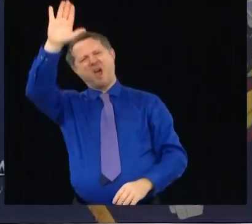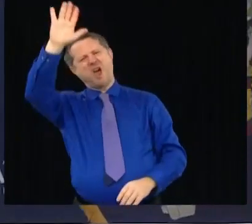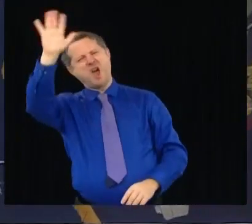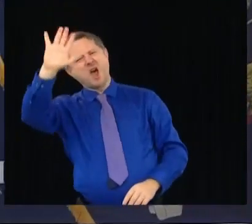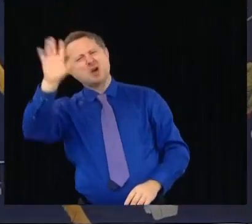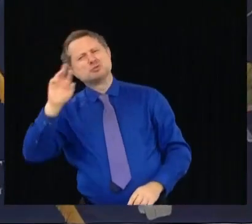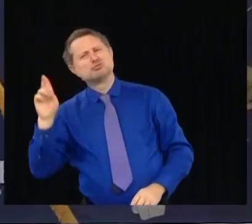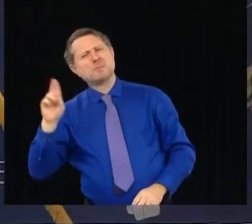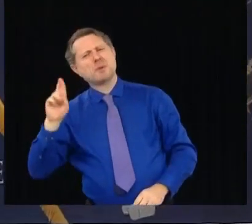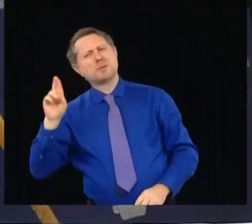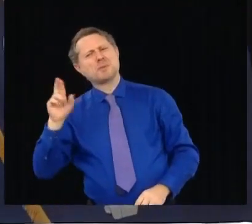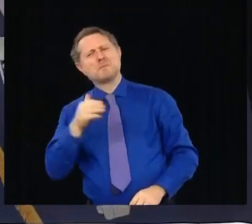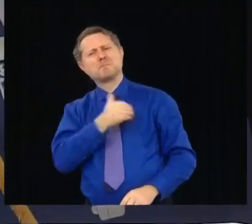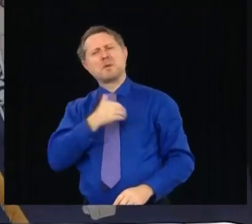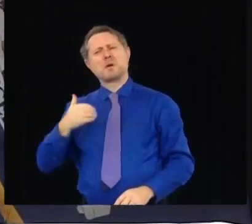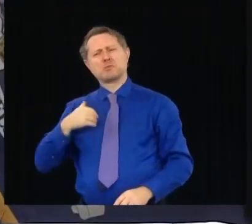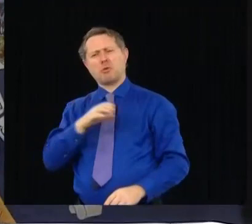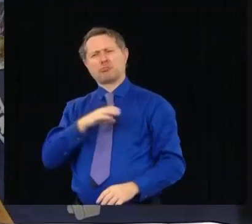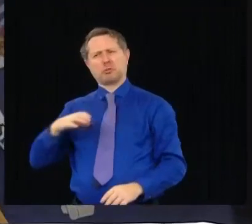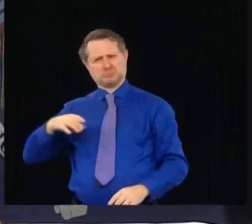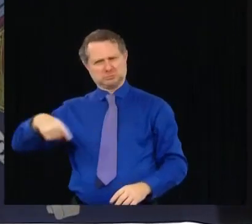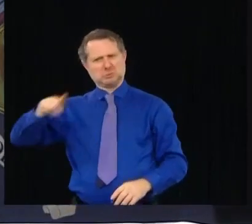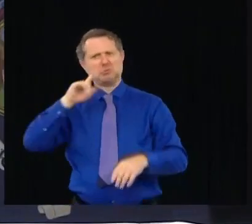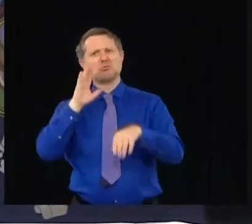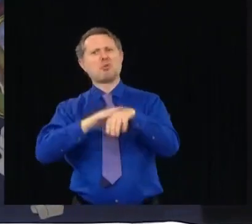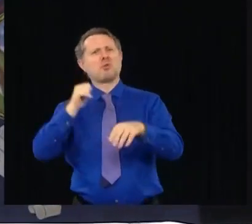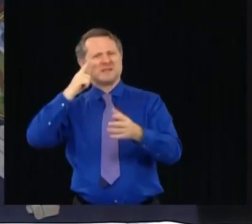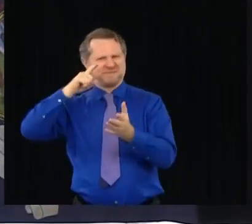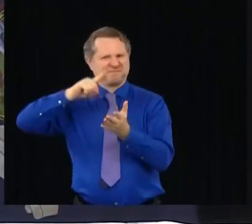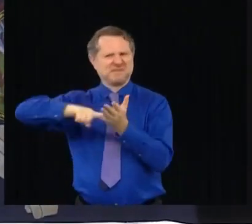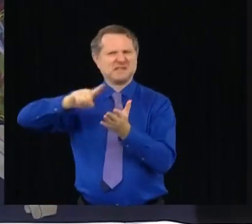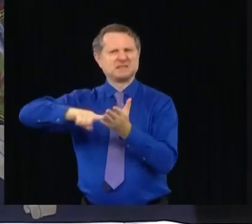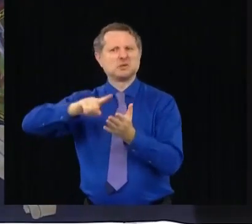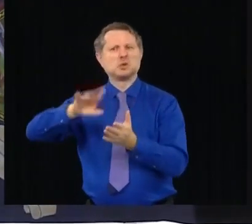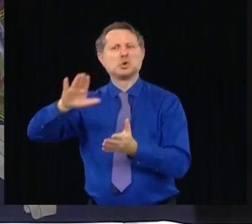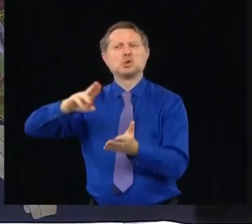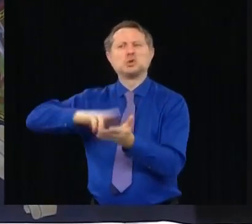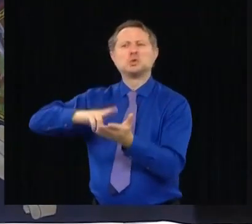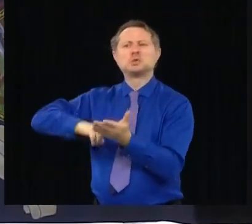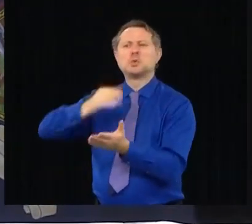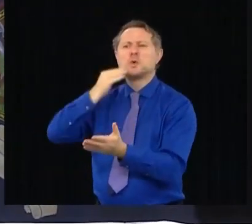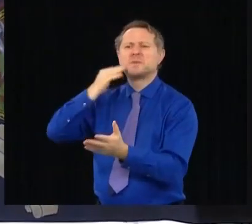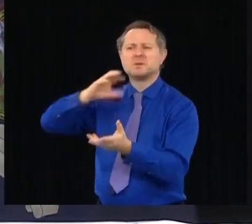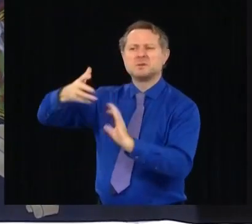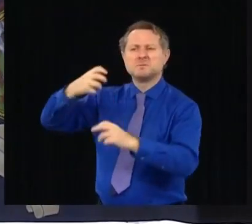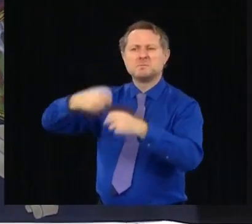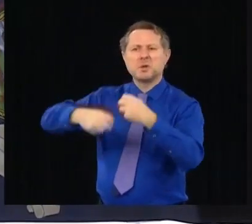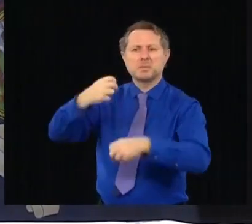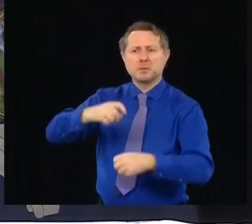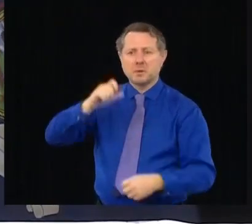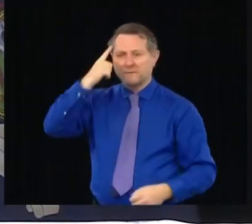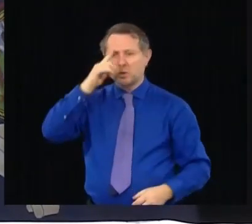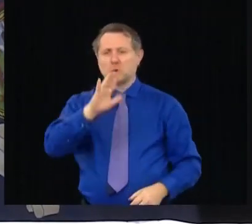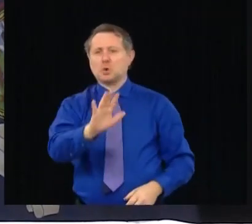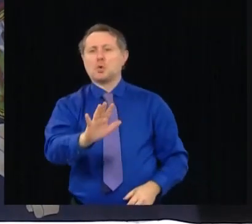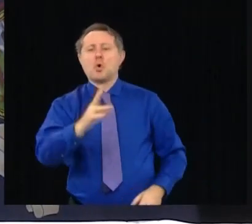CAMPS GO BY REGIONS.